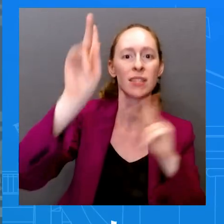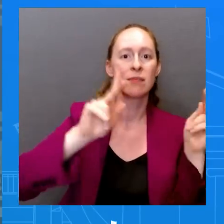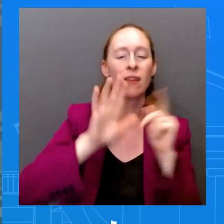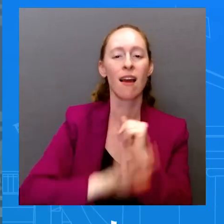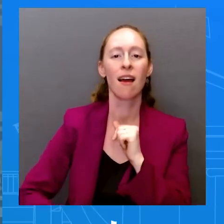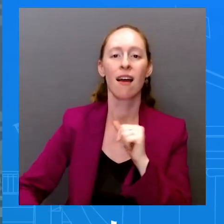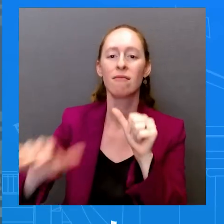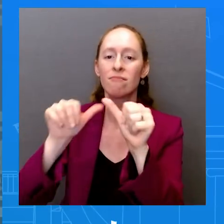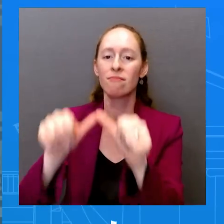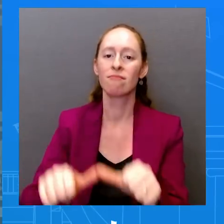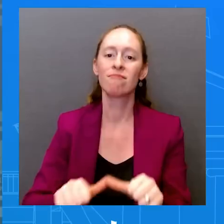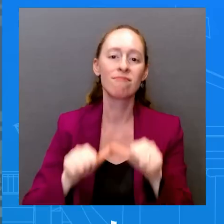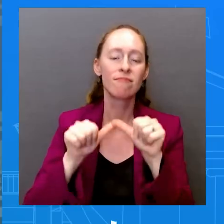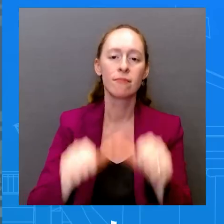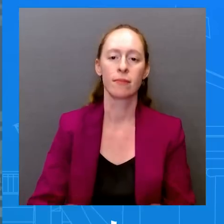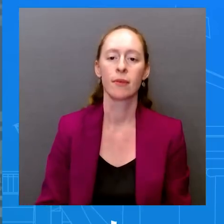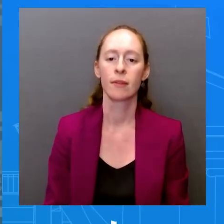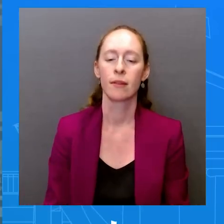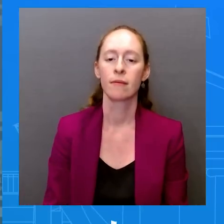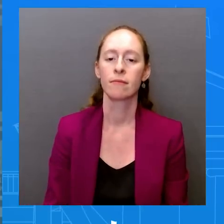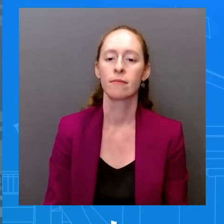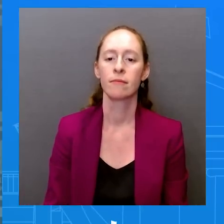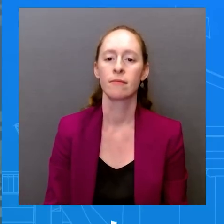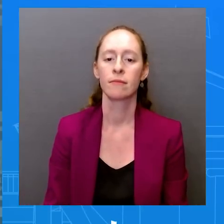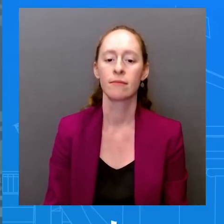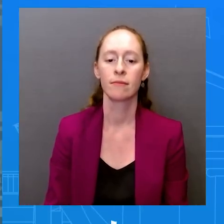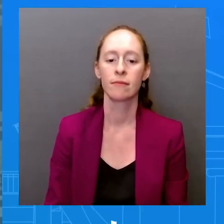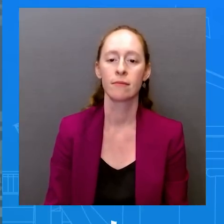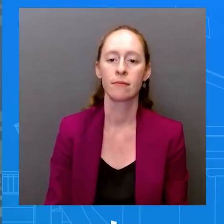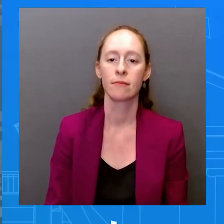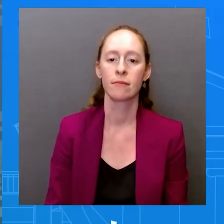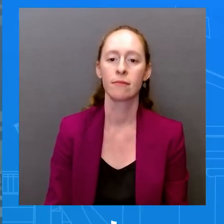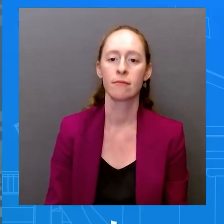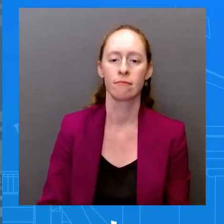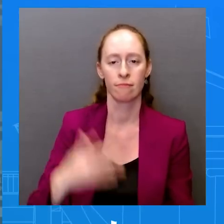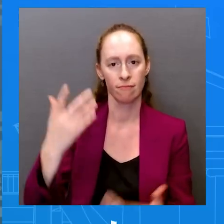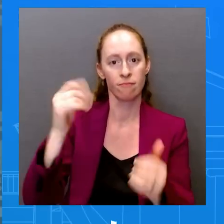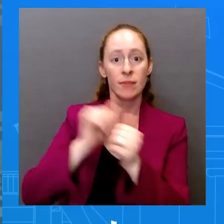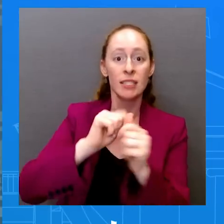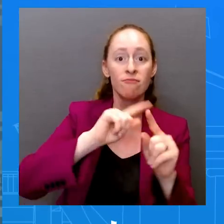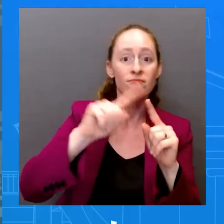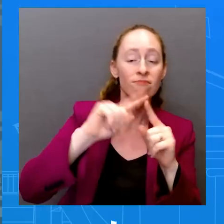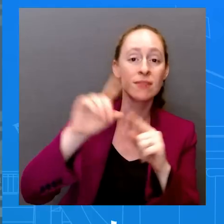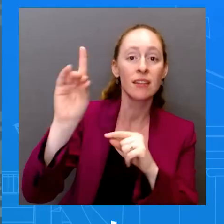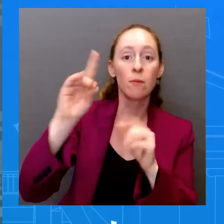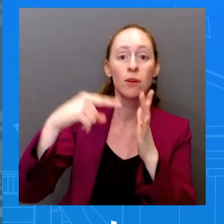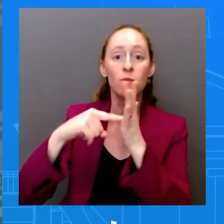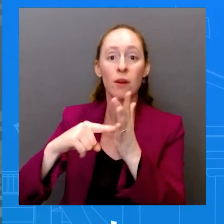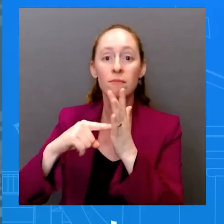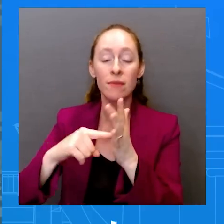Democrats who -- who are going to make sure that the American people know the work that this President and Democrats